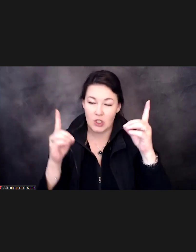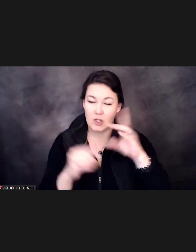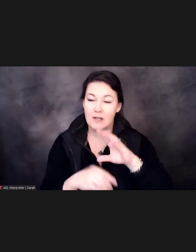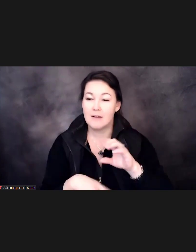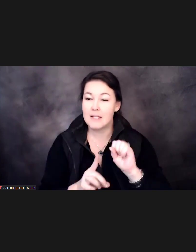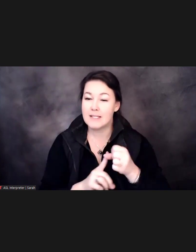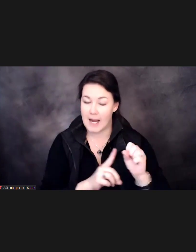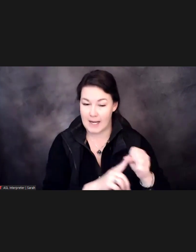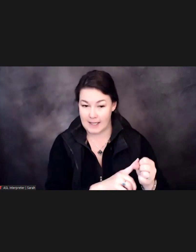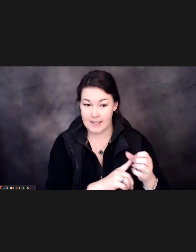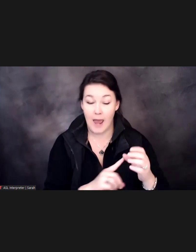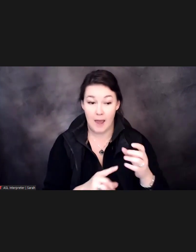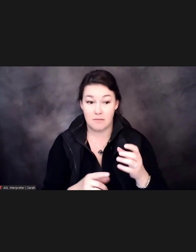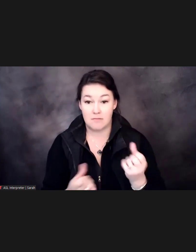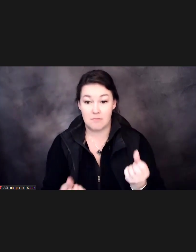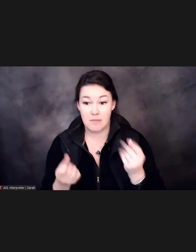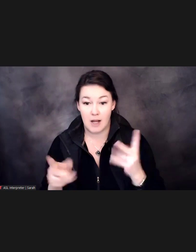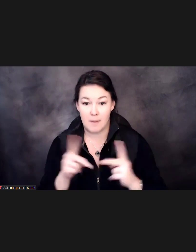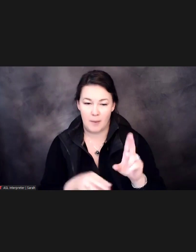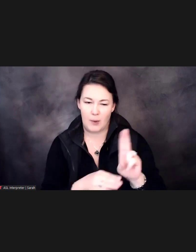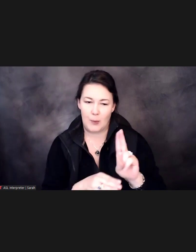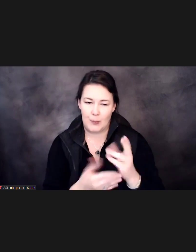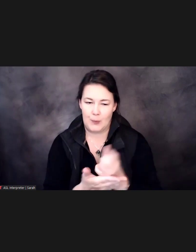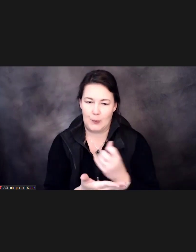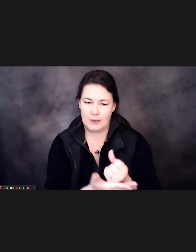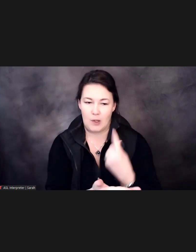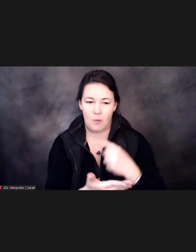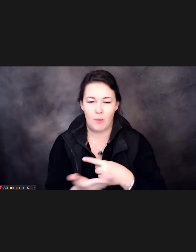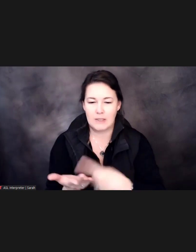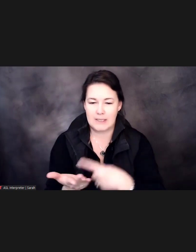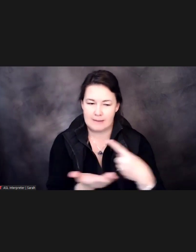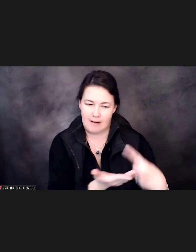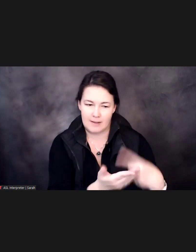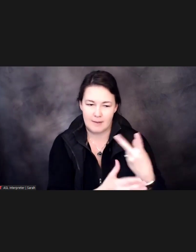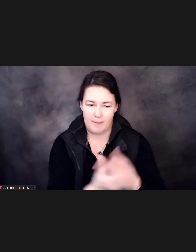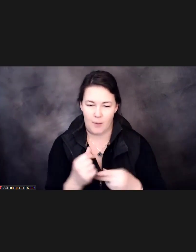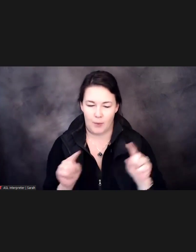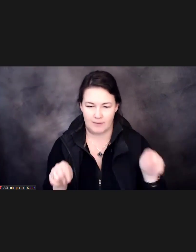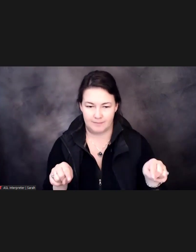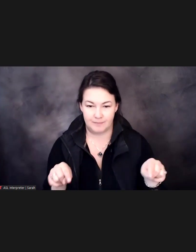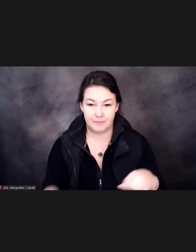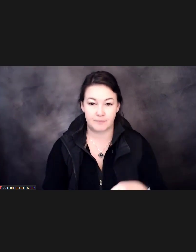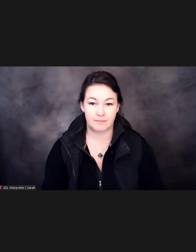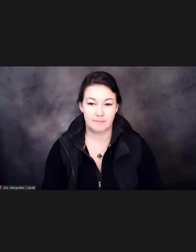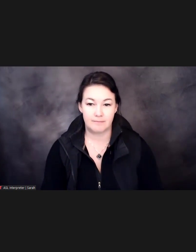be talking about both of these methods today.>>: So, let me give